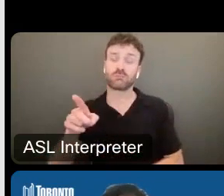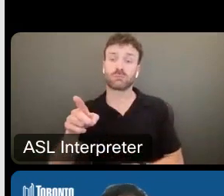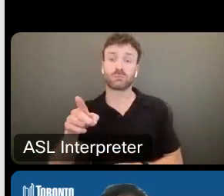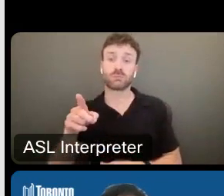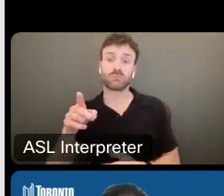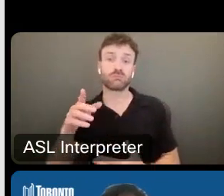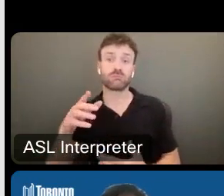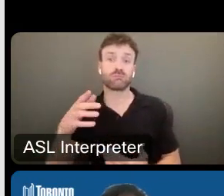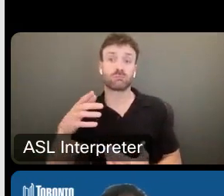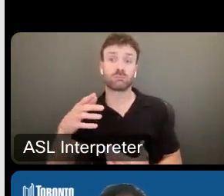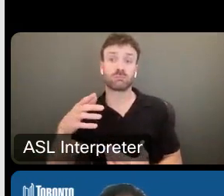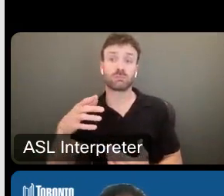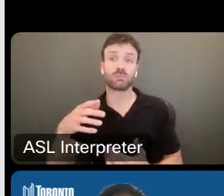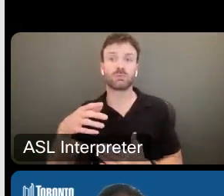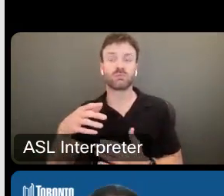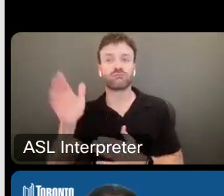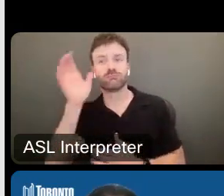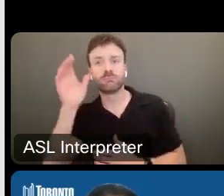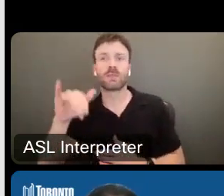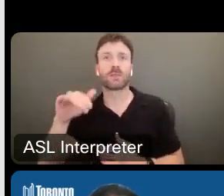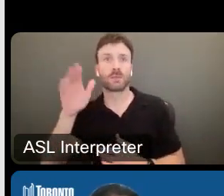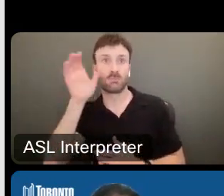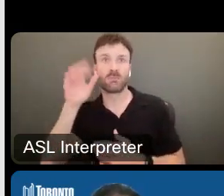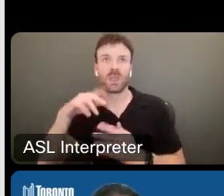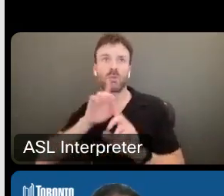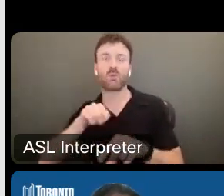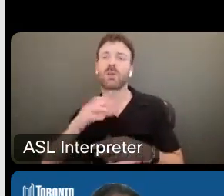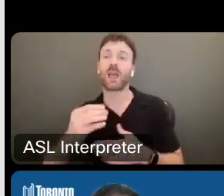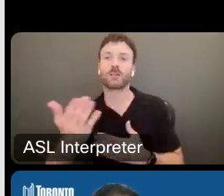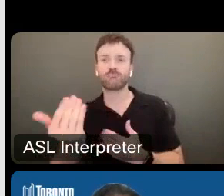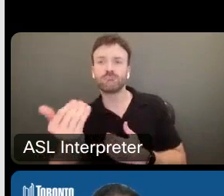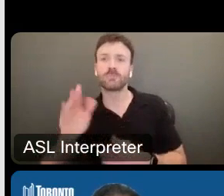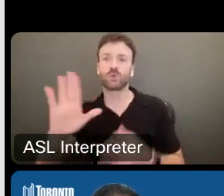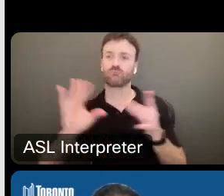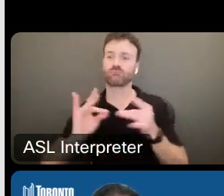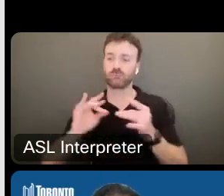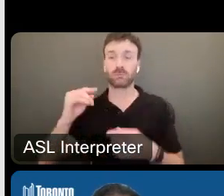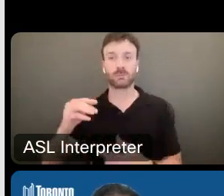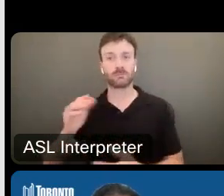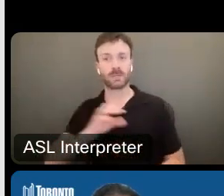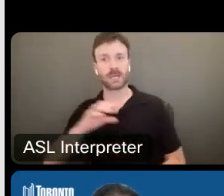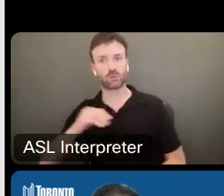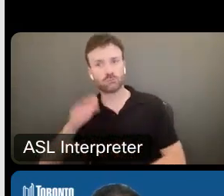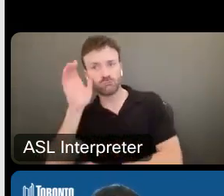the reports and have your say within council to make sure that council is aware of your